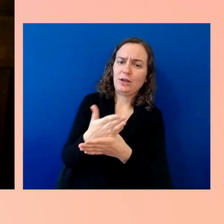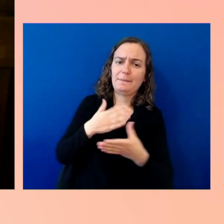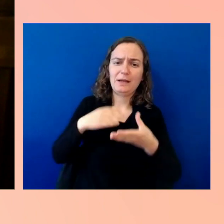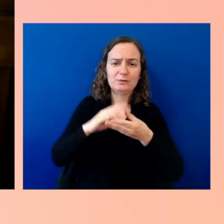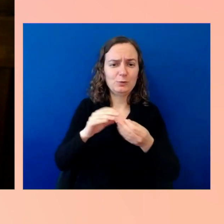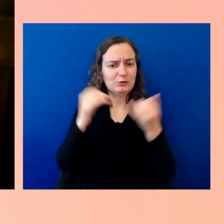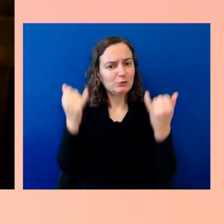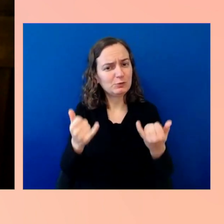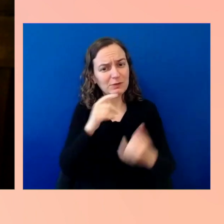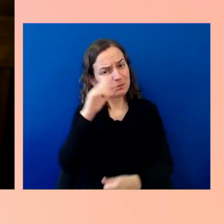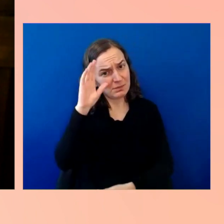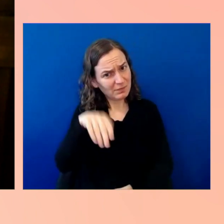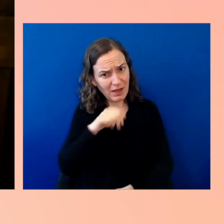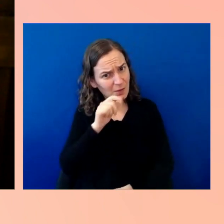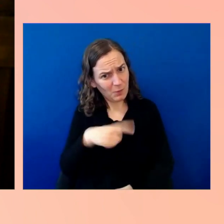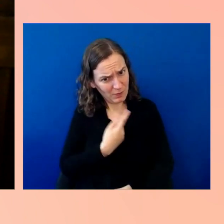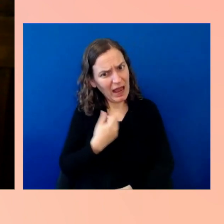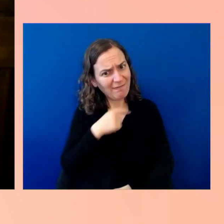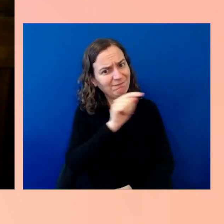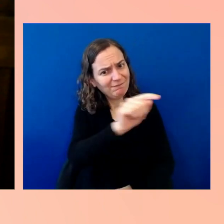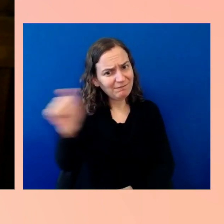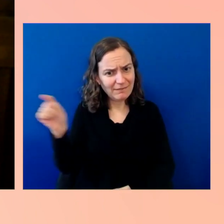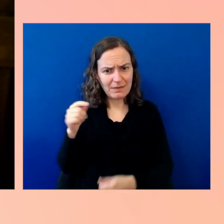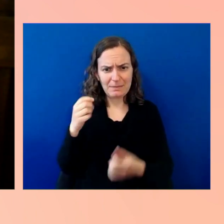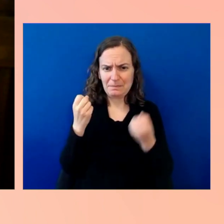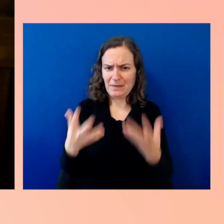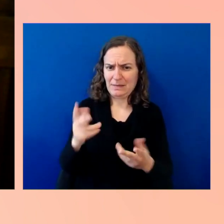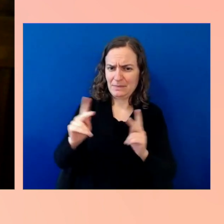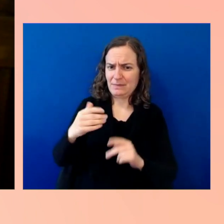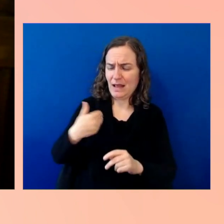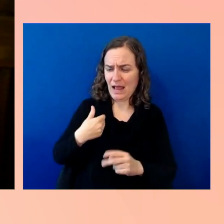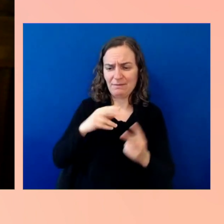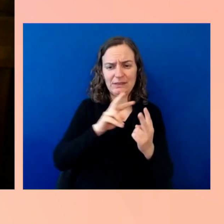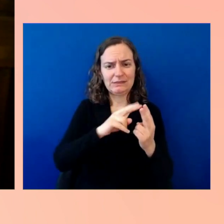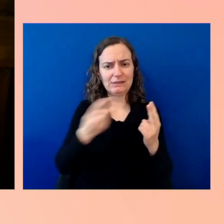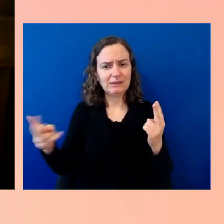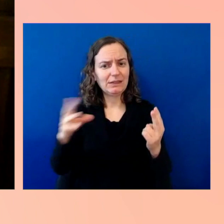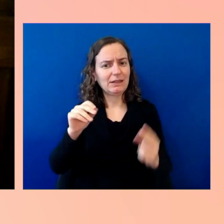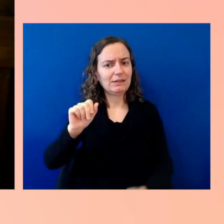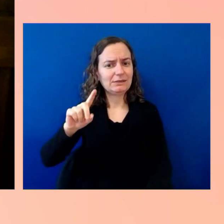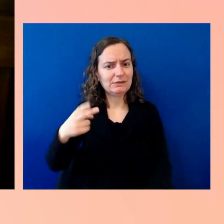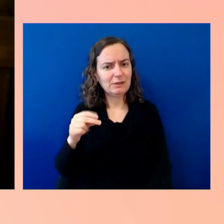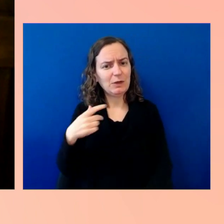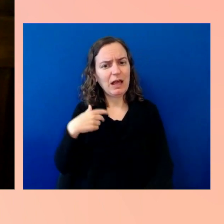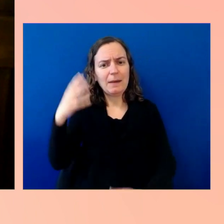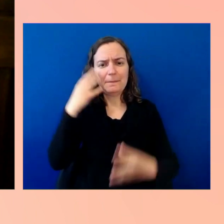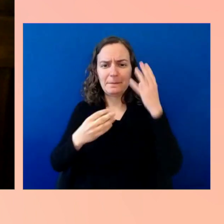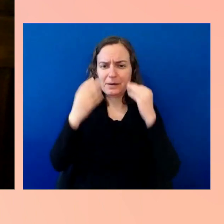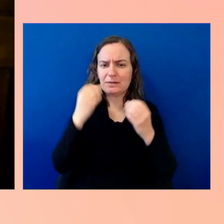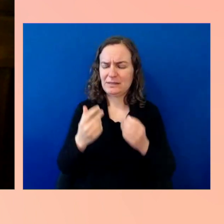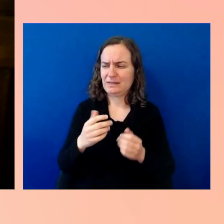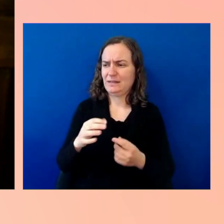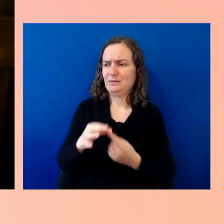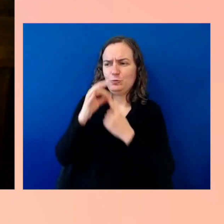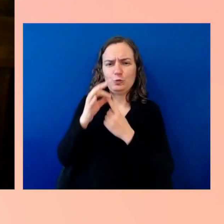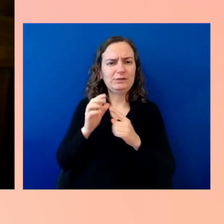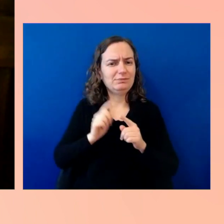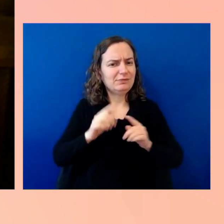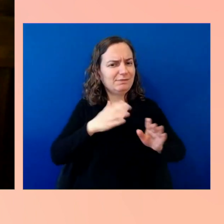We all experience the world in our own unique ways. I'm excited about our collective approach to inclusive development and encourage developers to